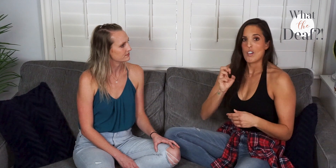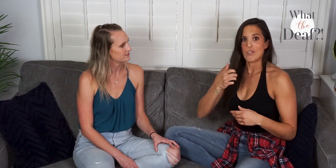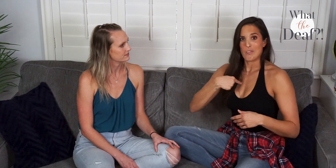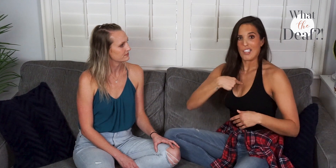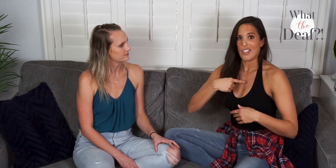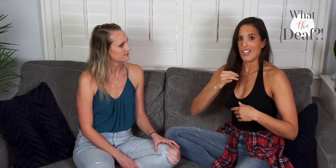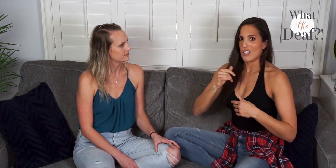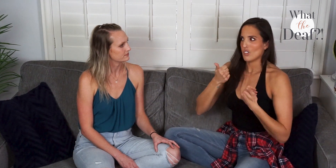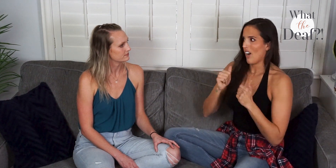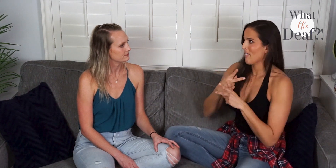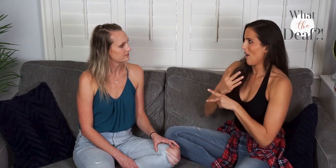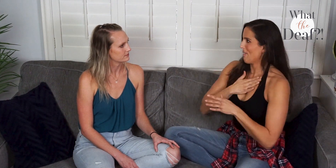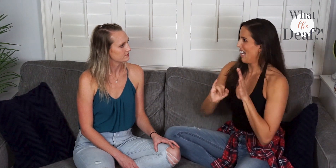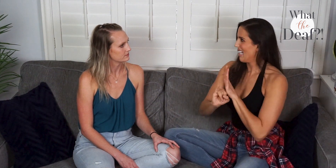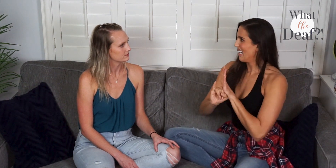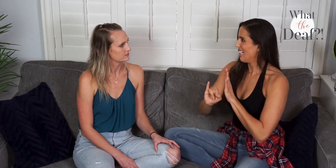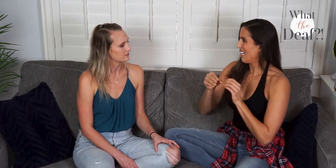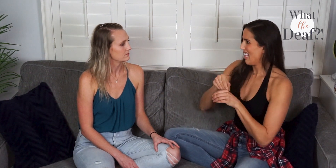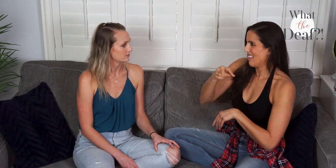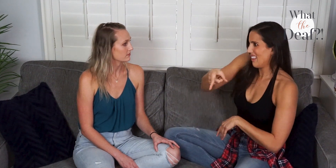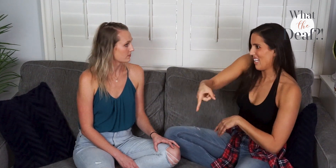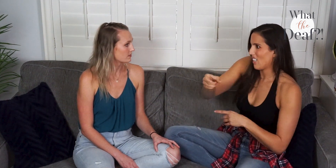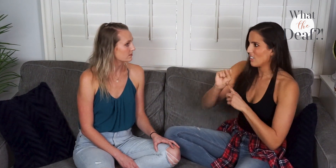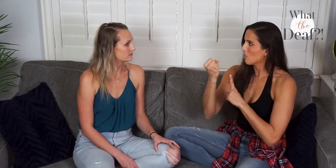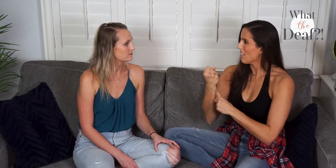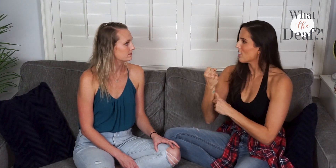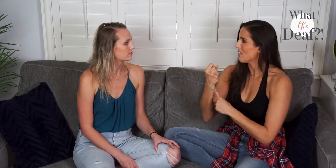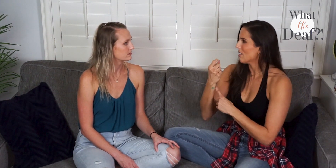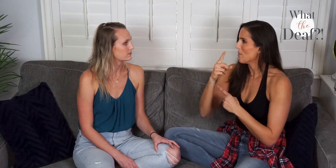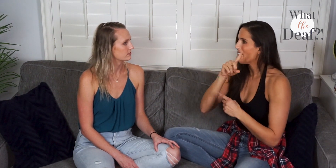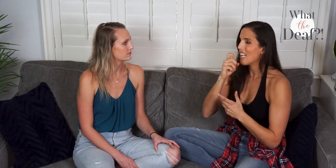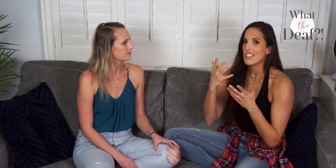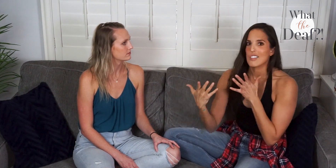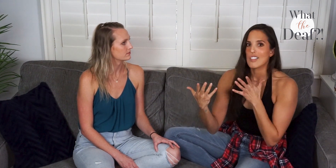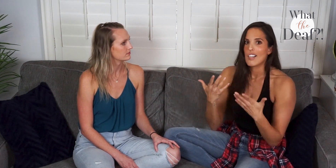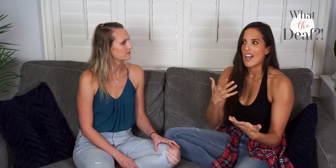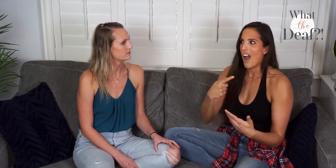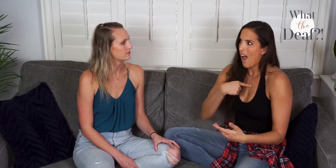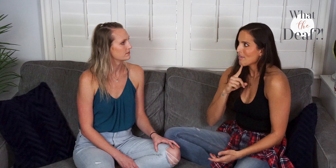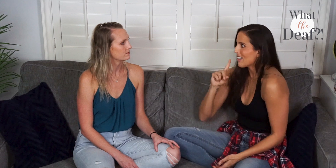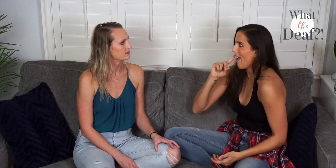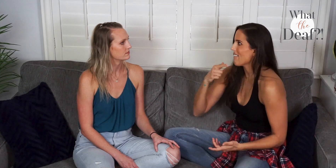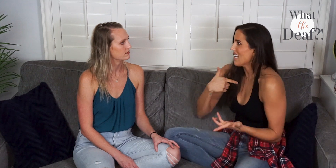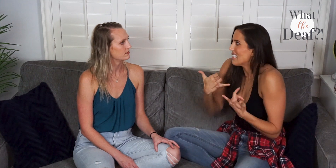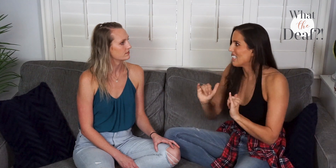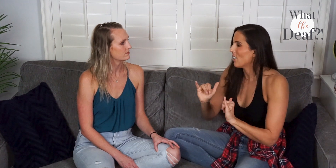And that was me trying to figure about my identity right there and then in that situation, because I am deaf,